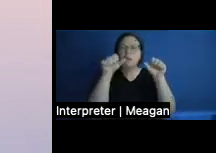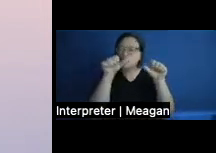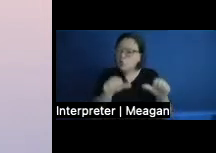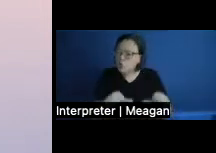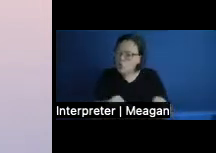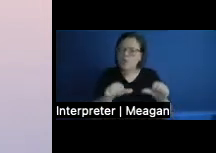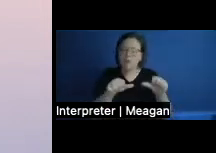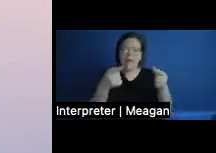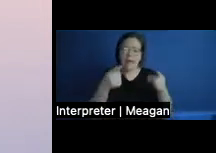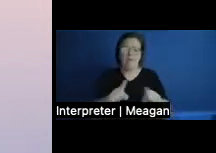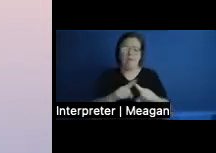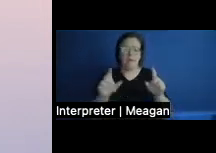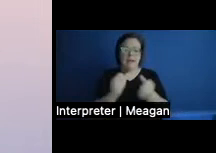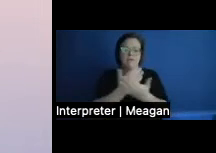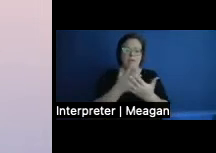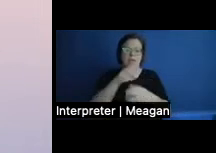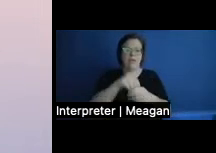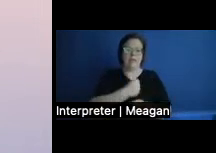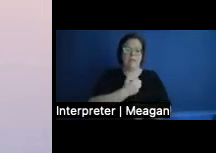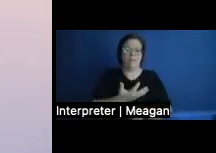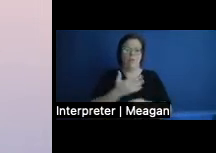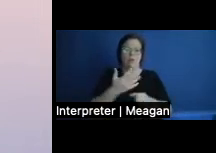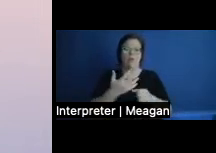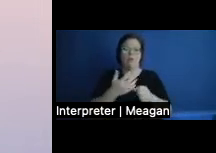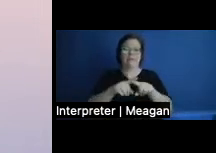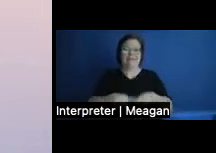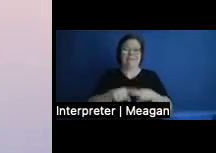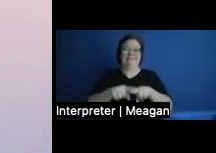but everything on this point hinges on this idea of tonight.